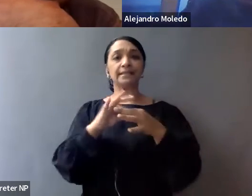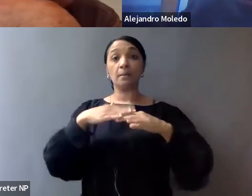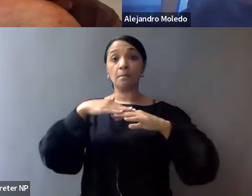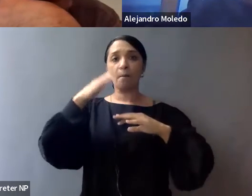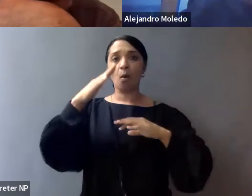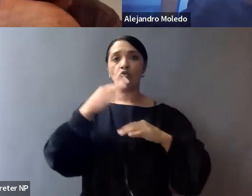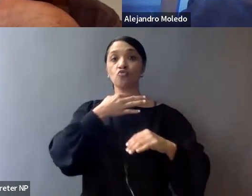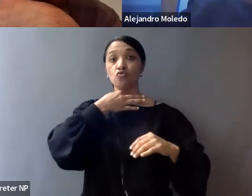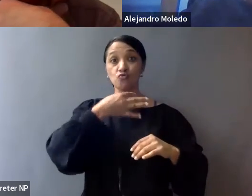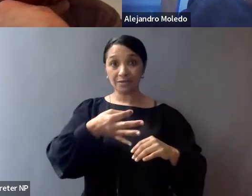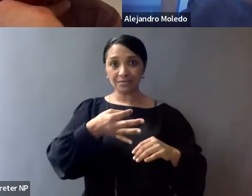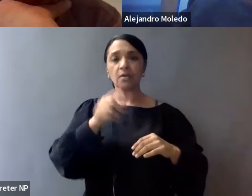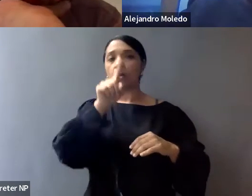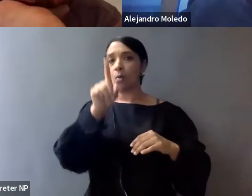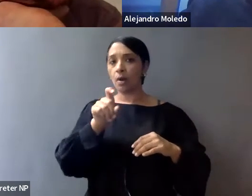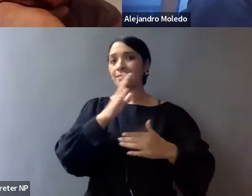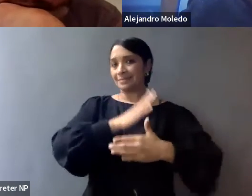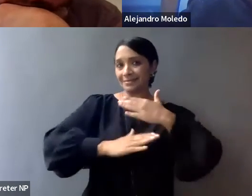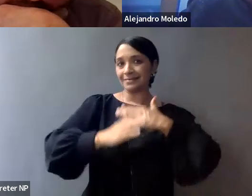for the disability movement in every country.